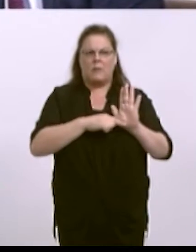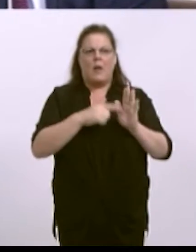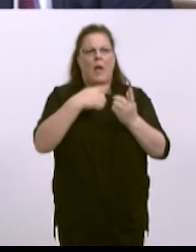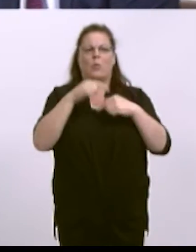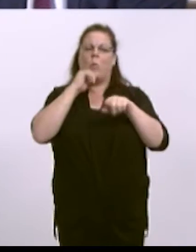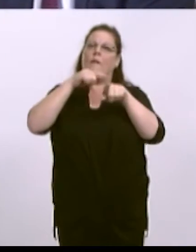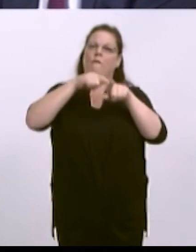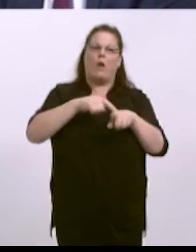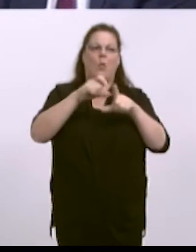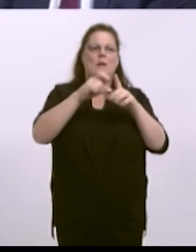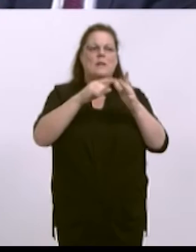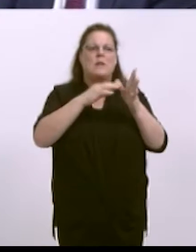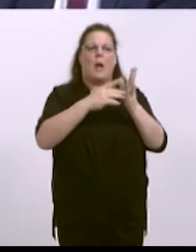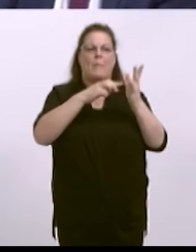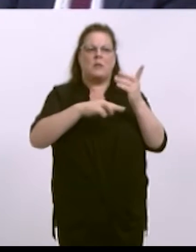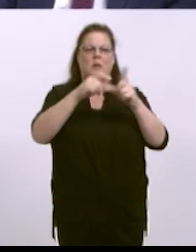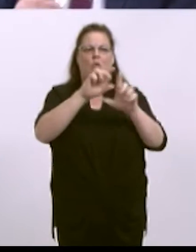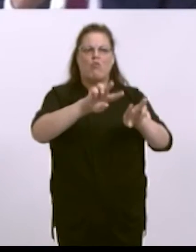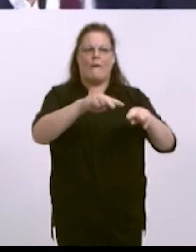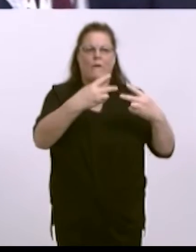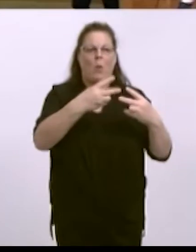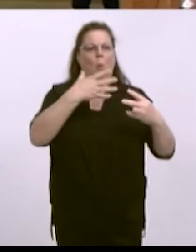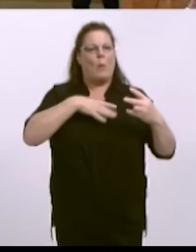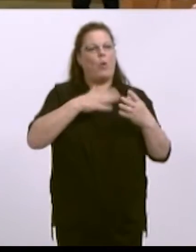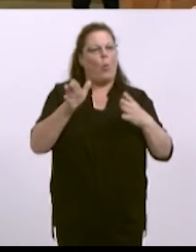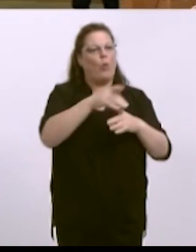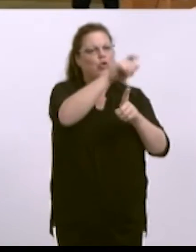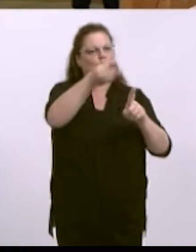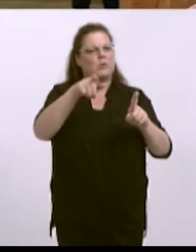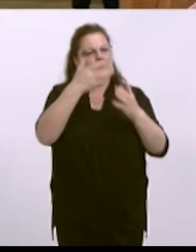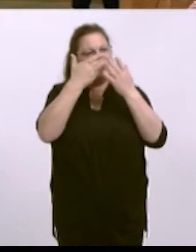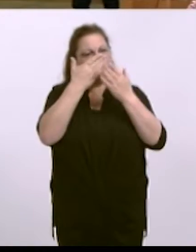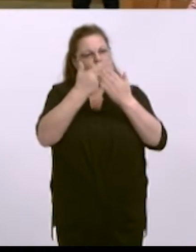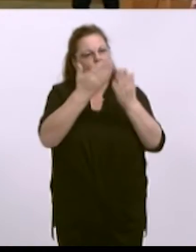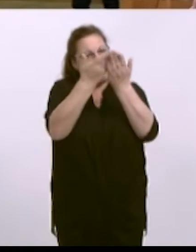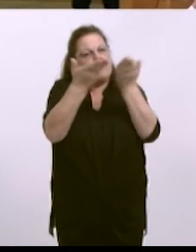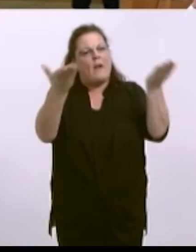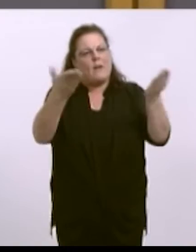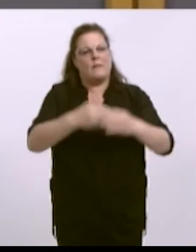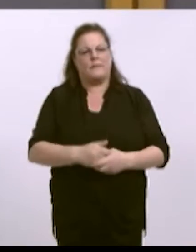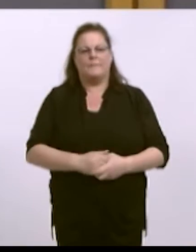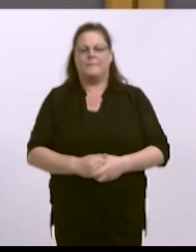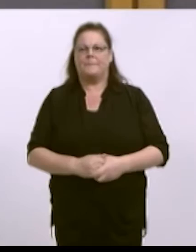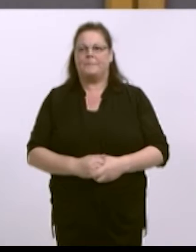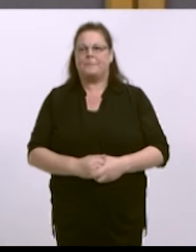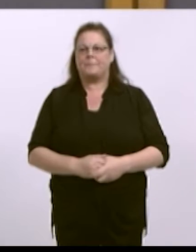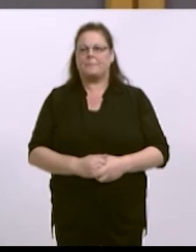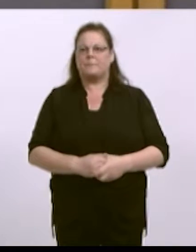and weíll seek to get the most equitable solution for all Welsh students. Llyr Gruffydd: Wrth gwrs, wrth inni symud oír model sydd wedi cael ei ddisgrifio yn